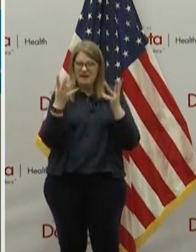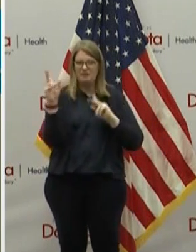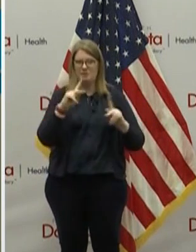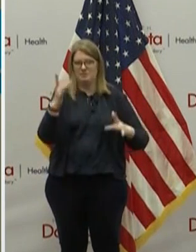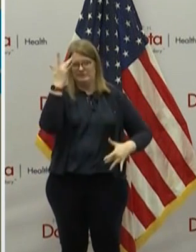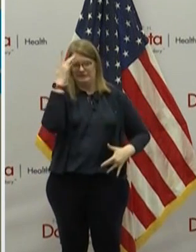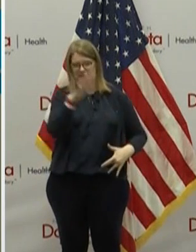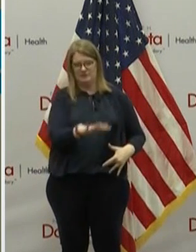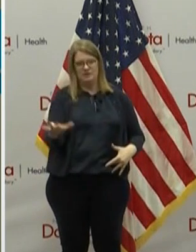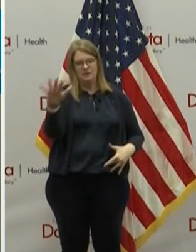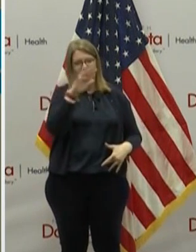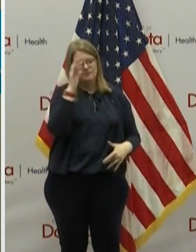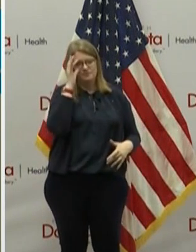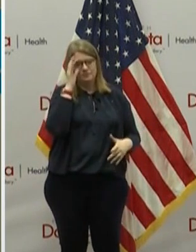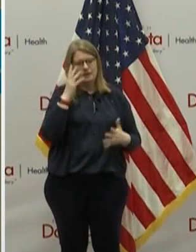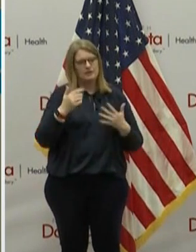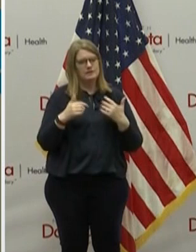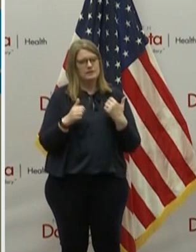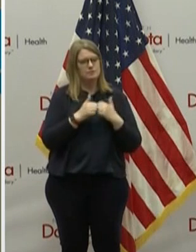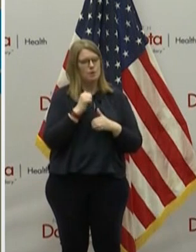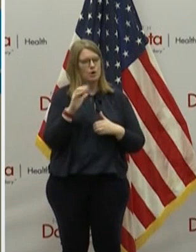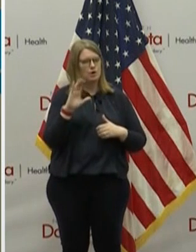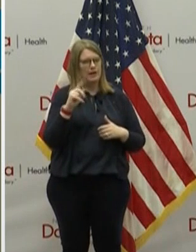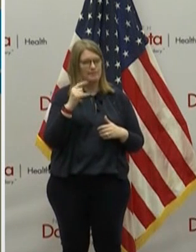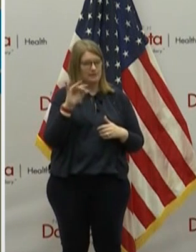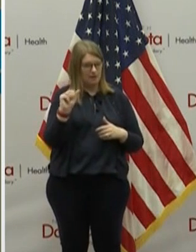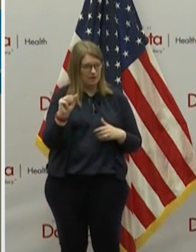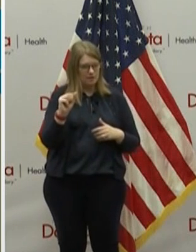THAT HAVE GOT BETWEEN 1 AND 200.